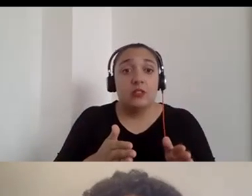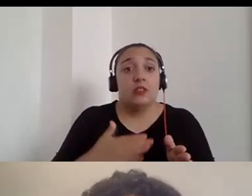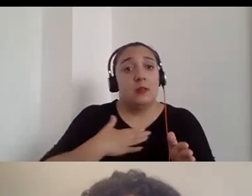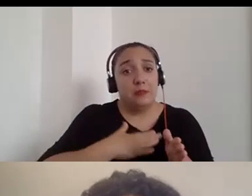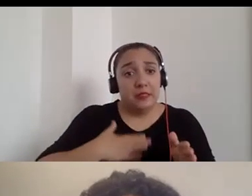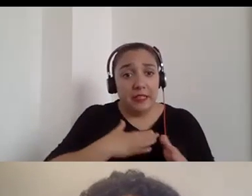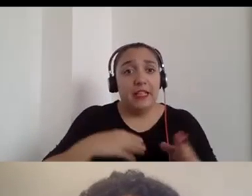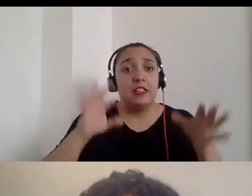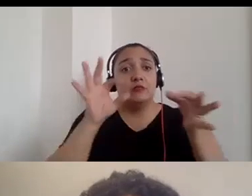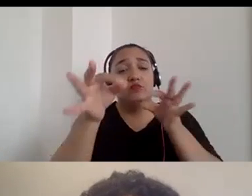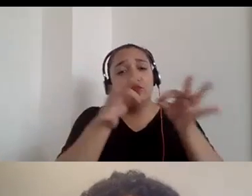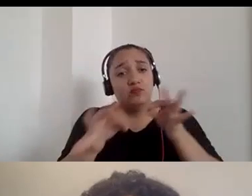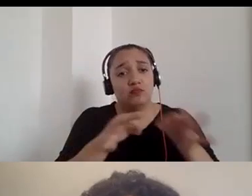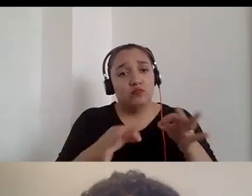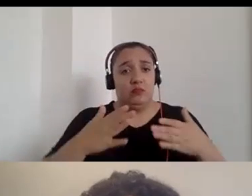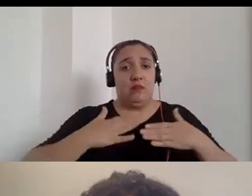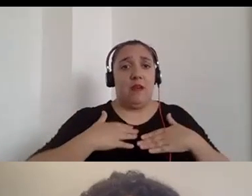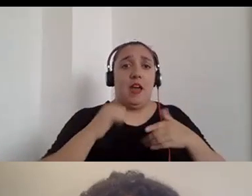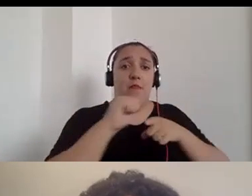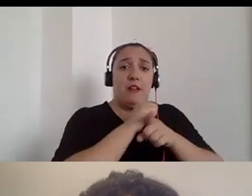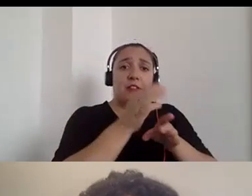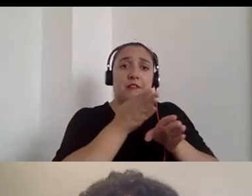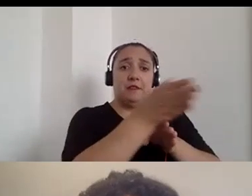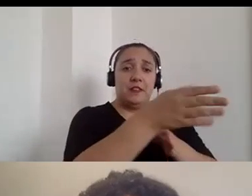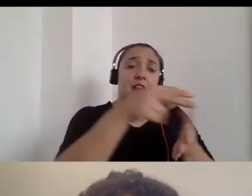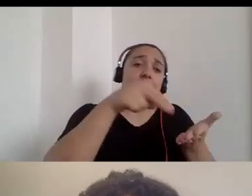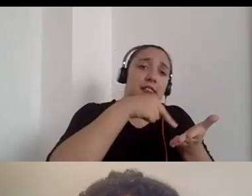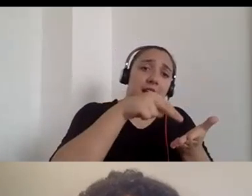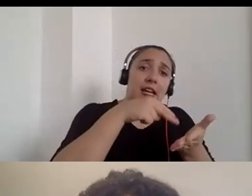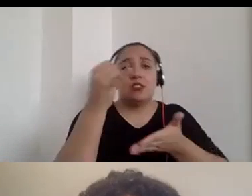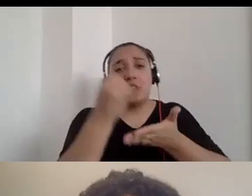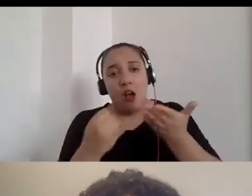is as a dance maker, art maker, whatever your role is,